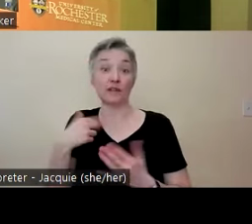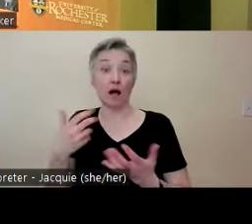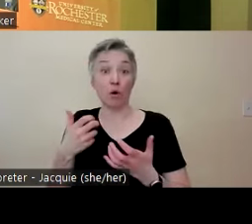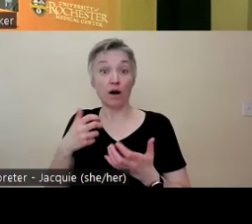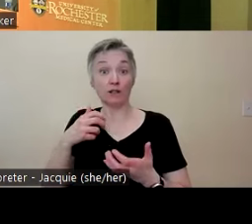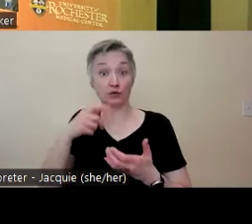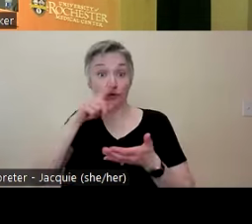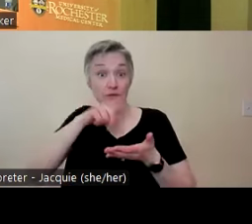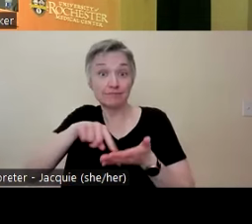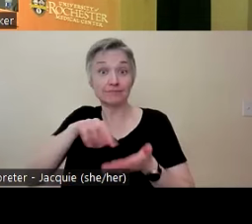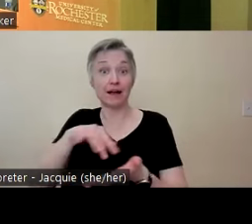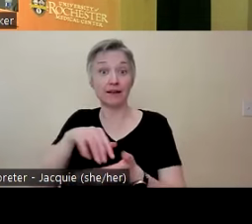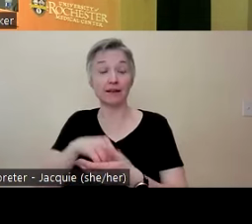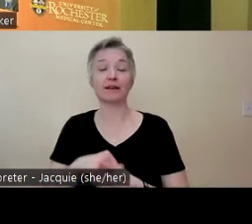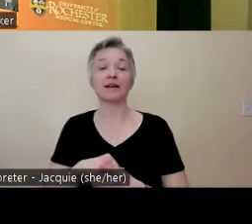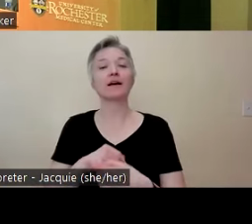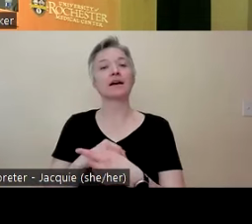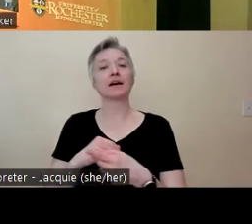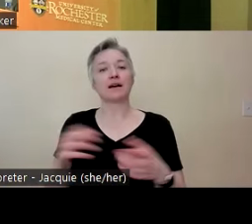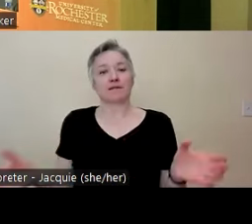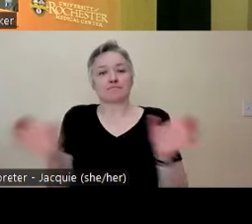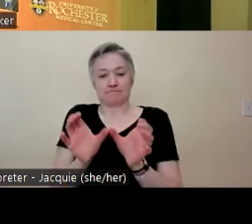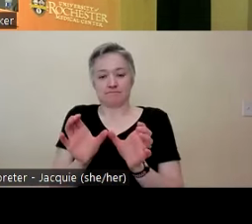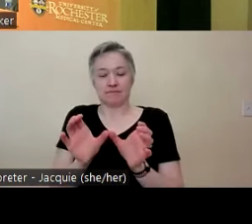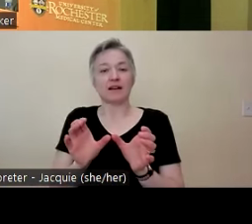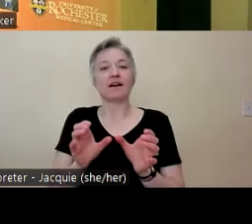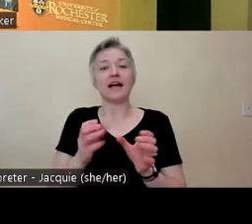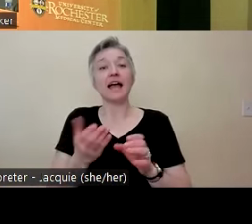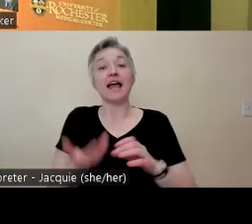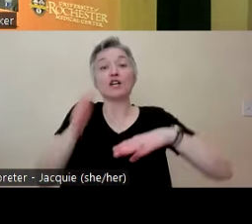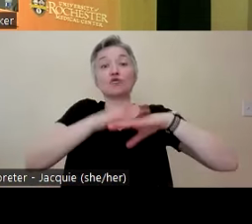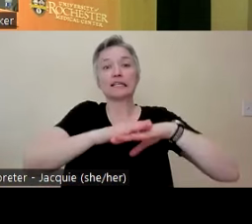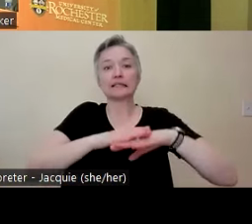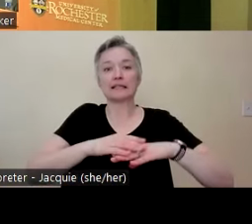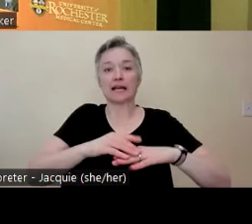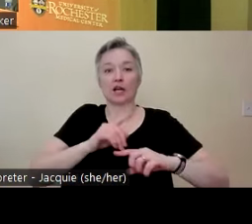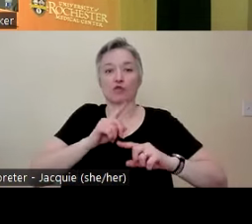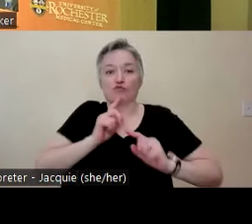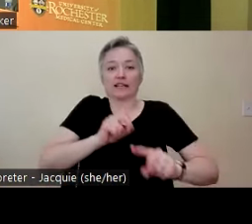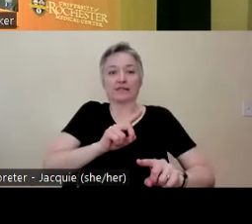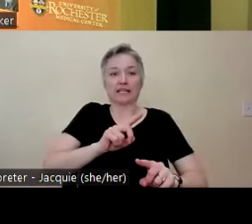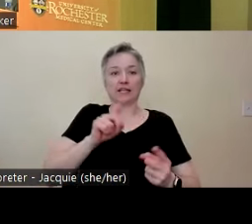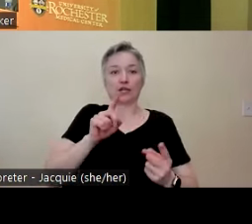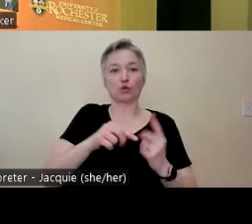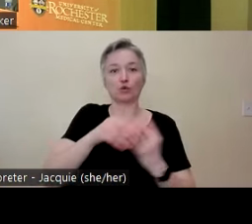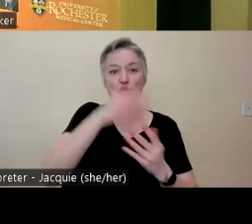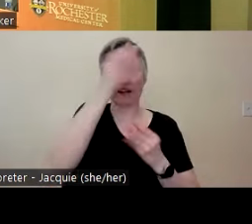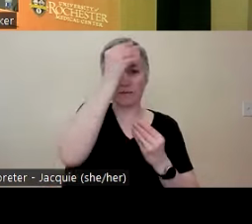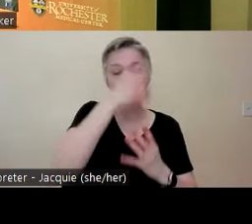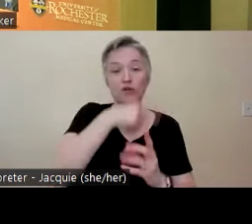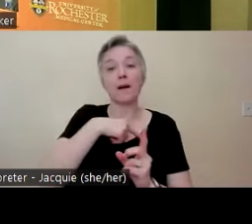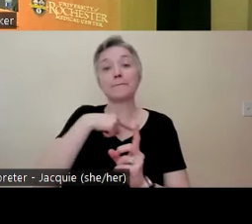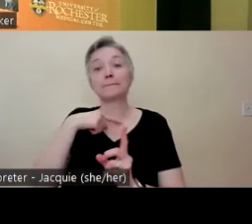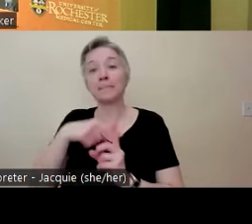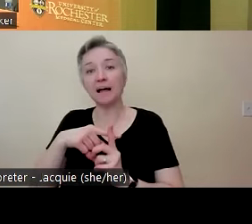the combination of increased reactivity to social information and significant difficulty effectively